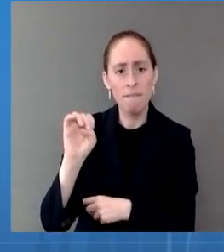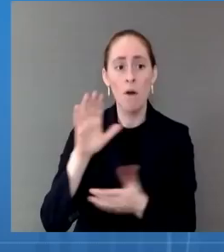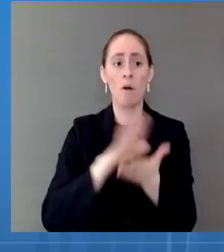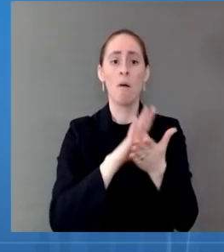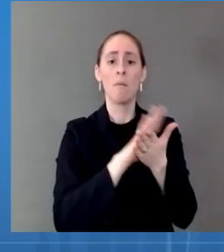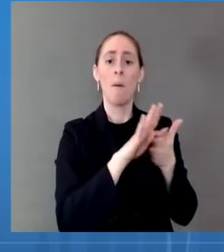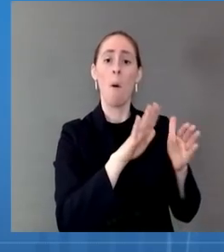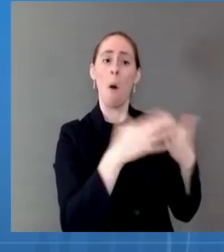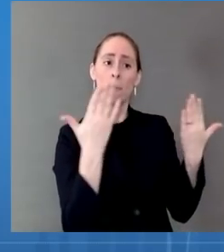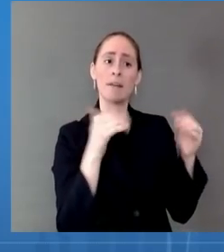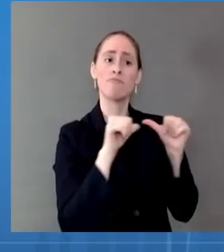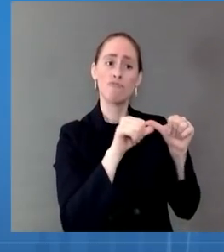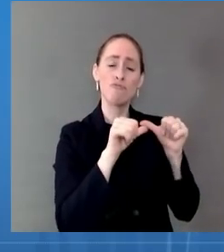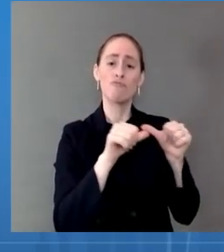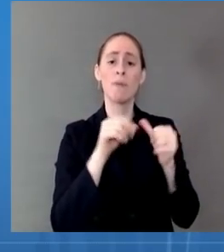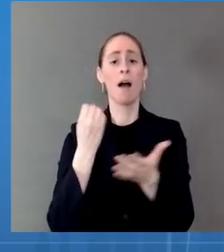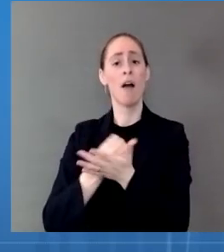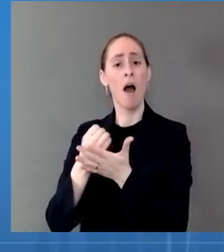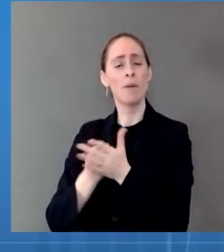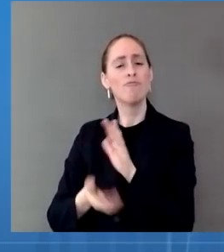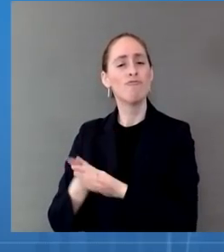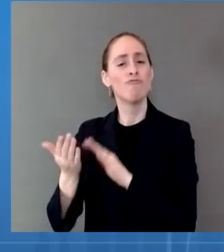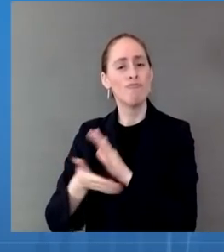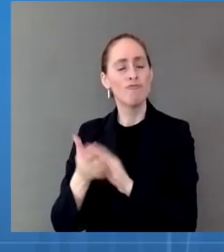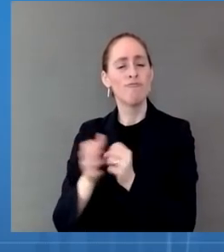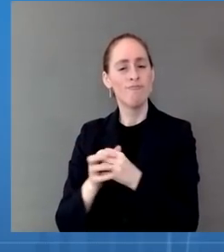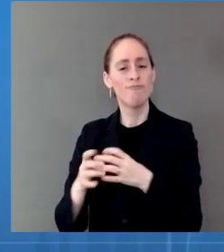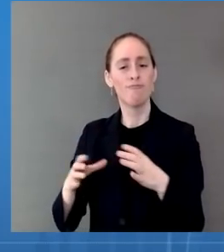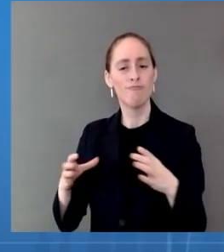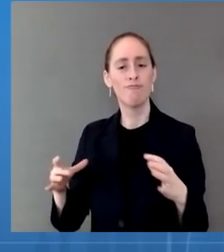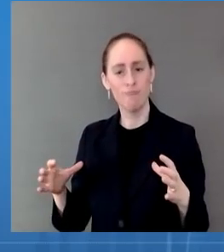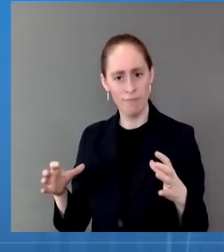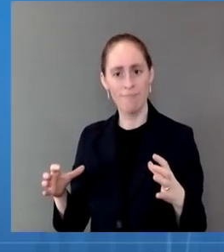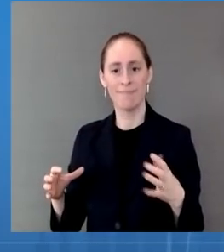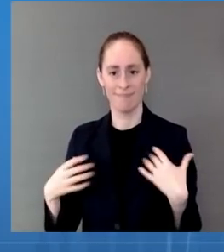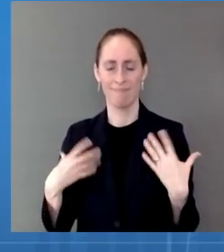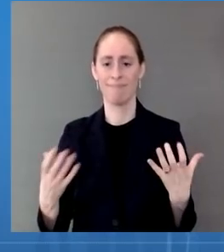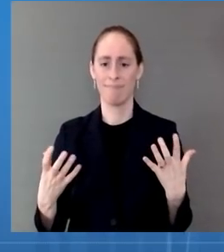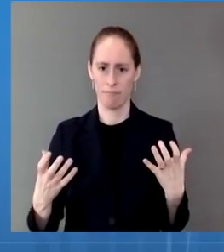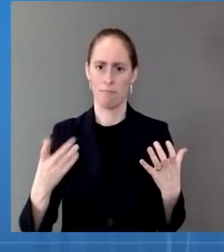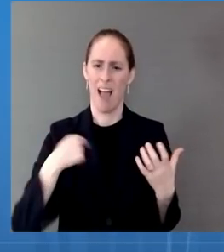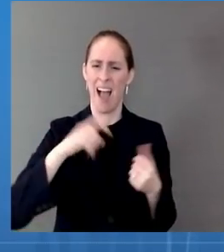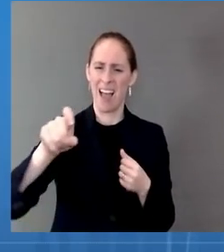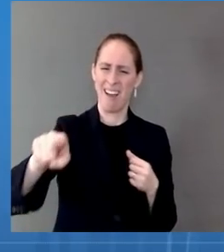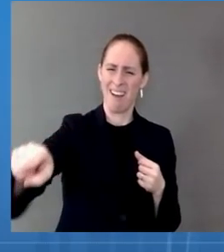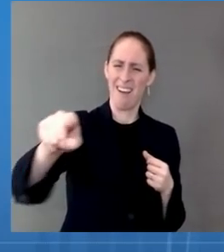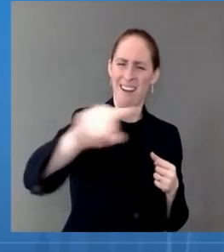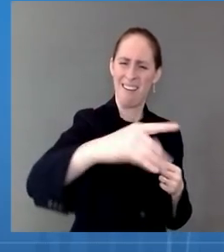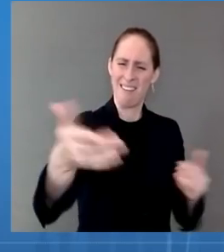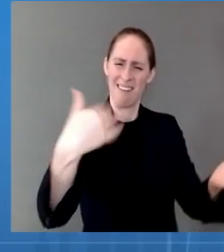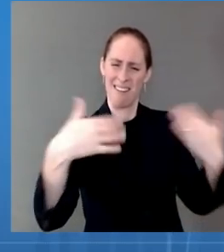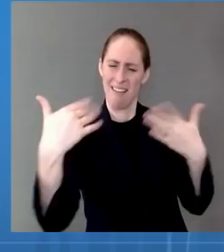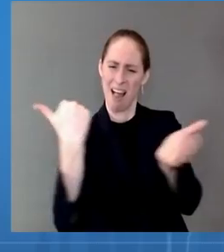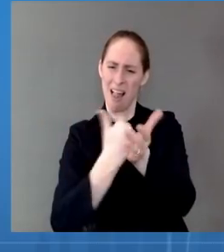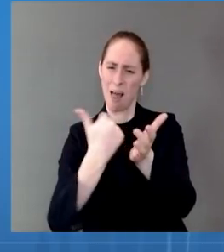This means getting boosted, the doctors have been crystal clear. Everyone eligible for a booster shot should get one right away